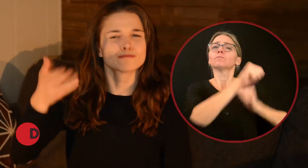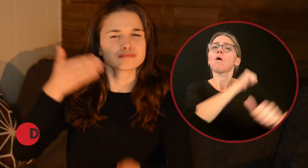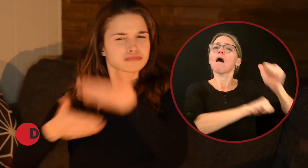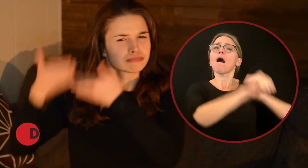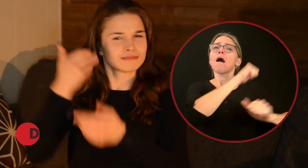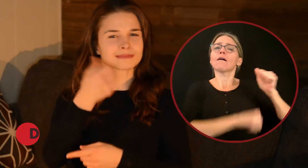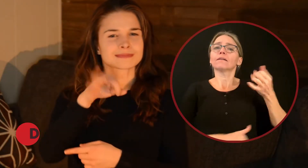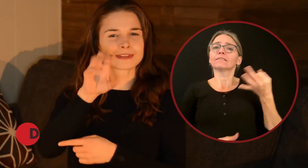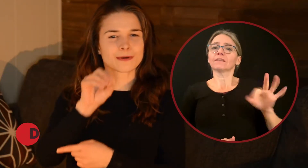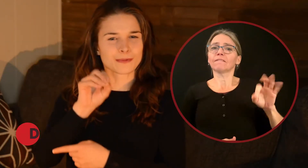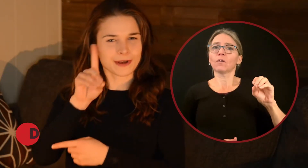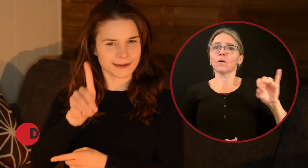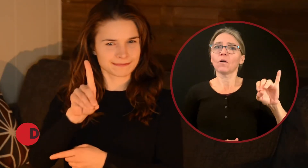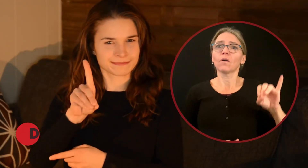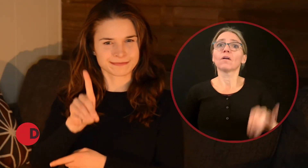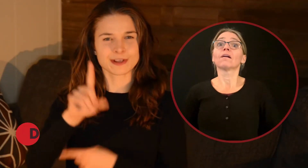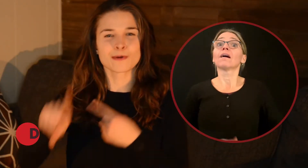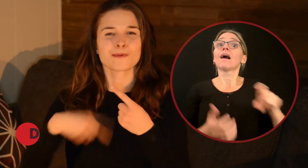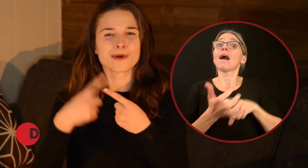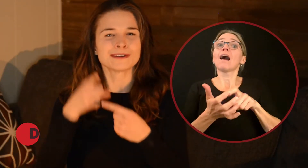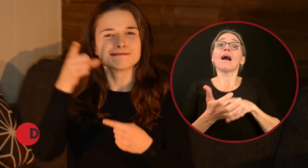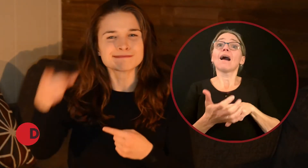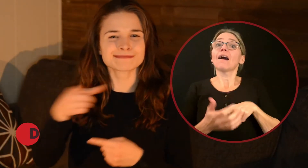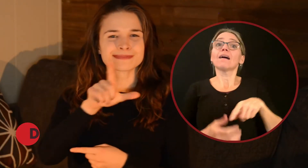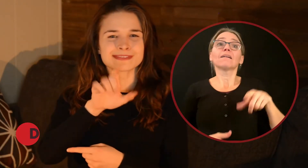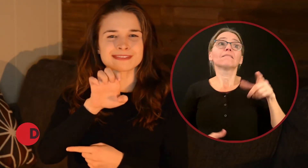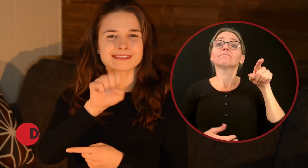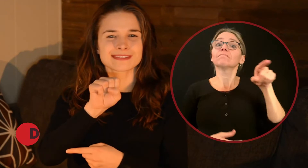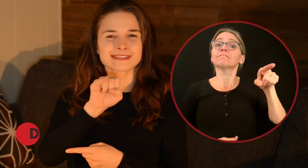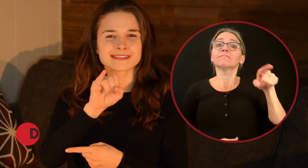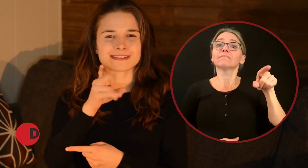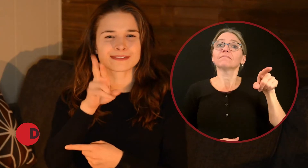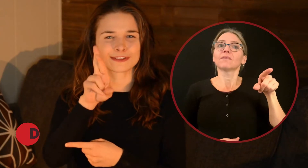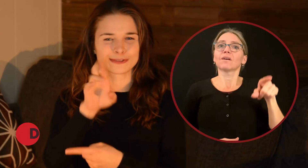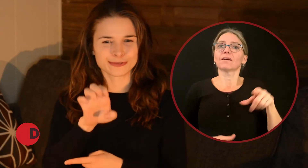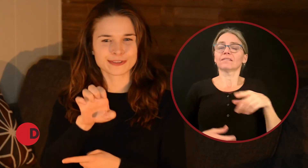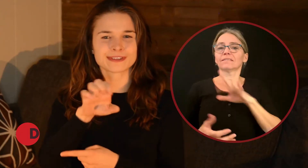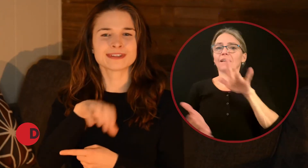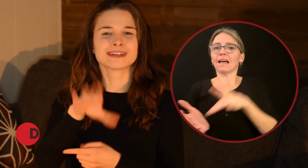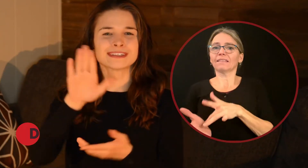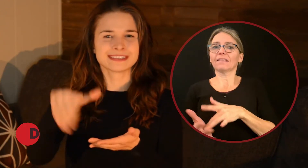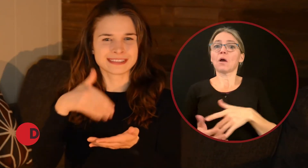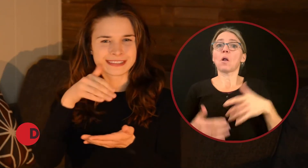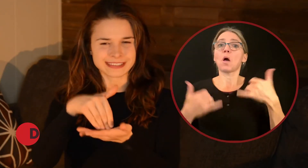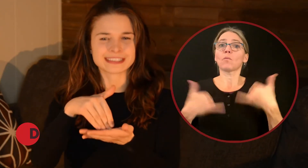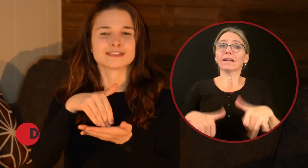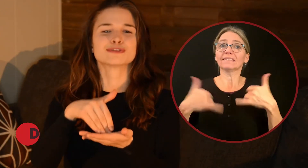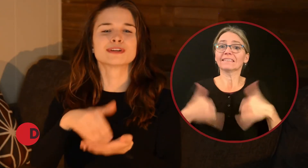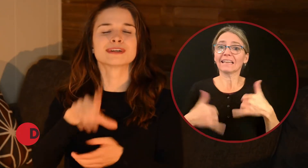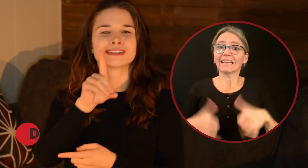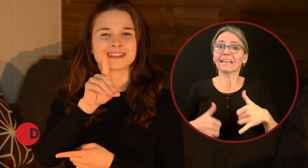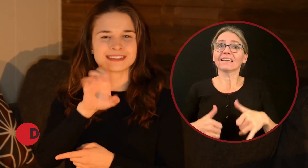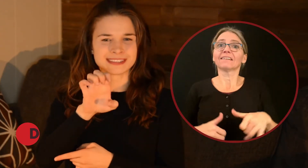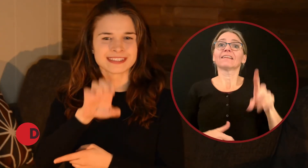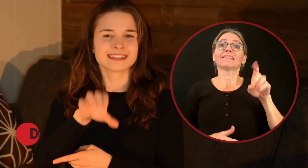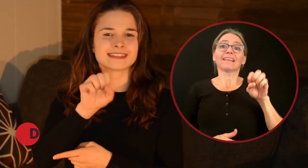[Nicole]: History goes back to 1901 when Leisure Center des Sourds de